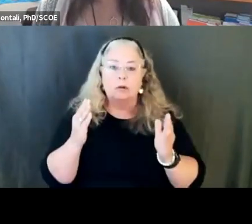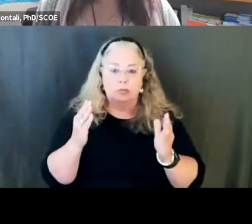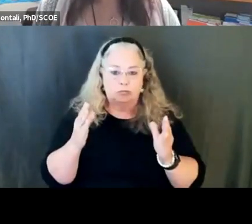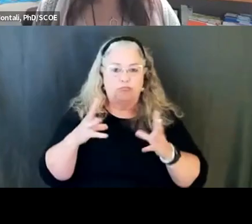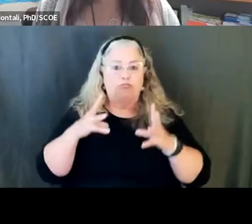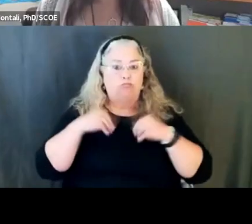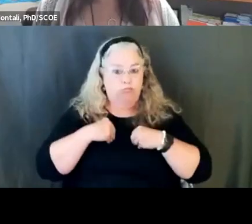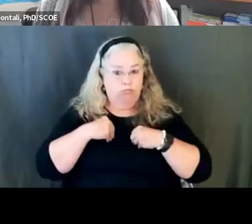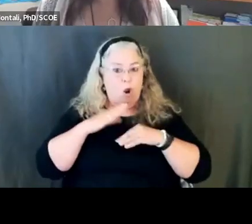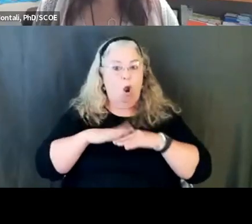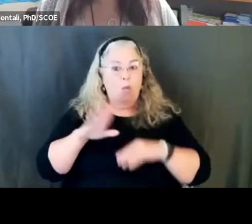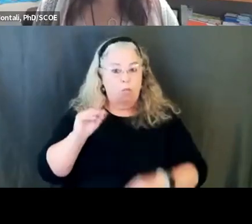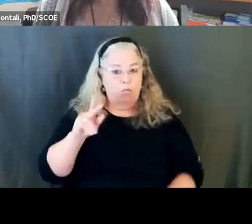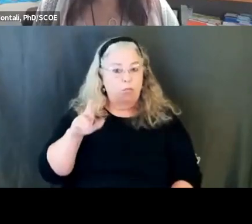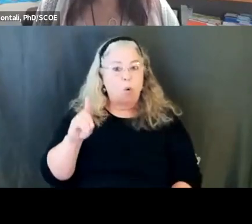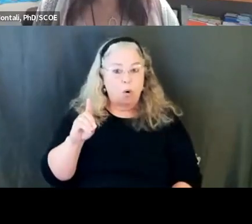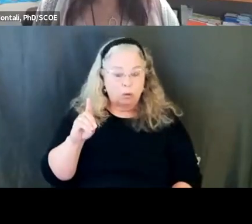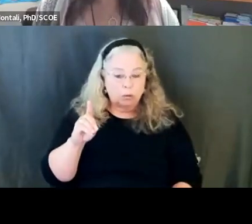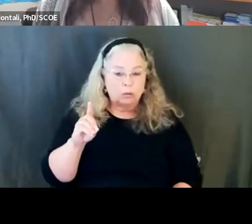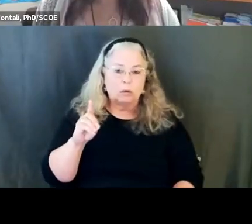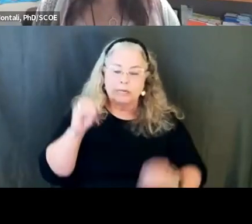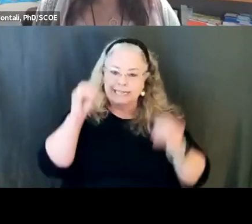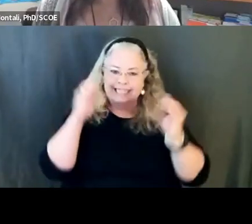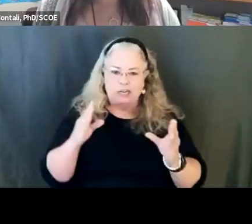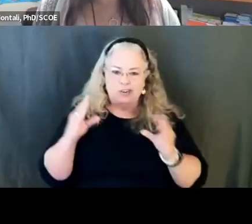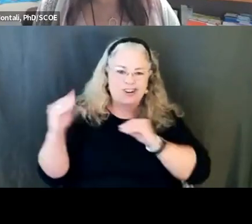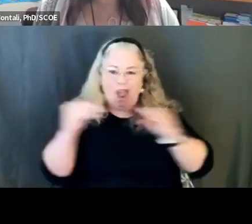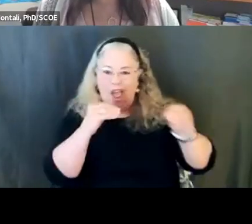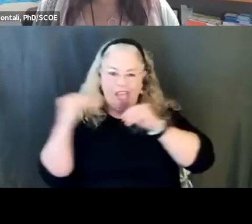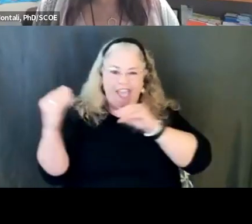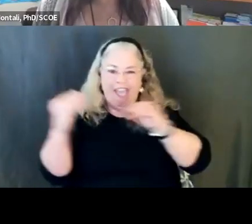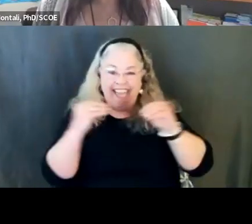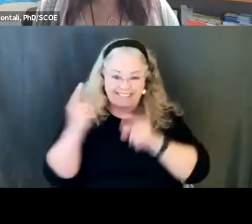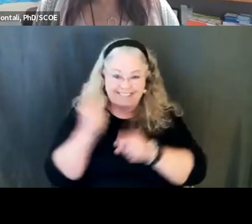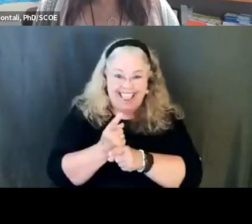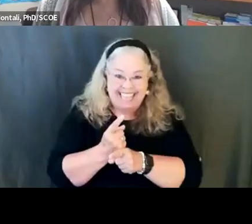this and then you know teachers talk right and then the next thing you know I have now